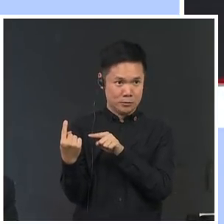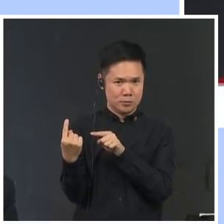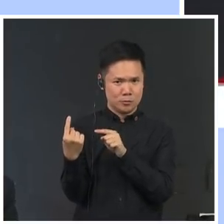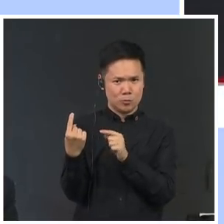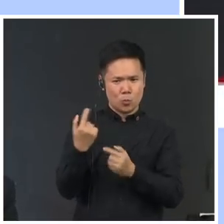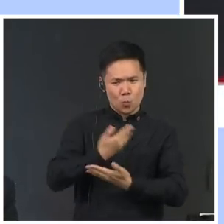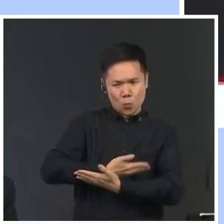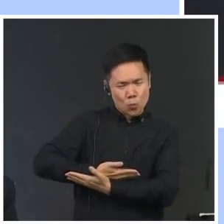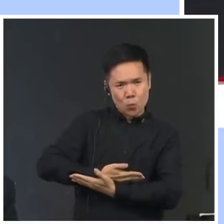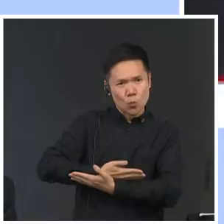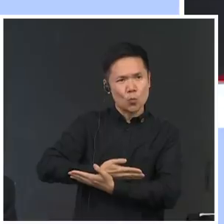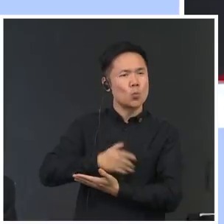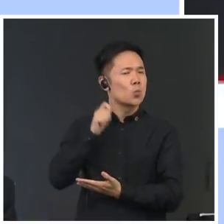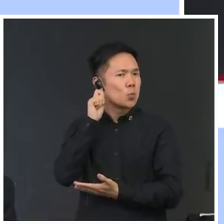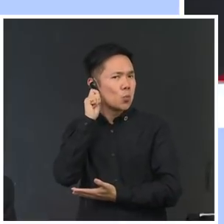The --